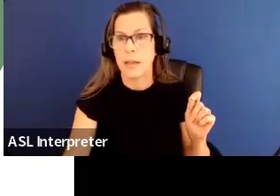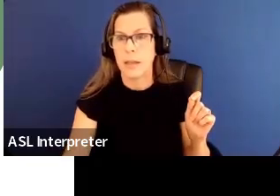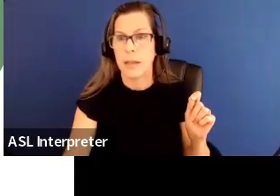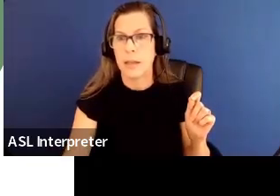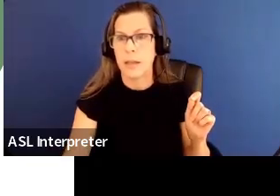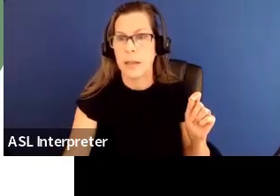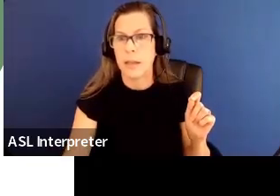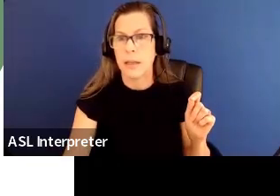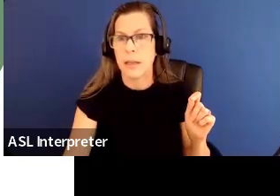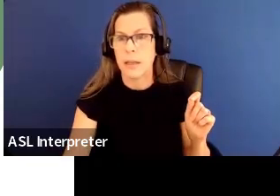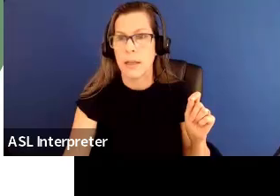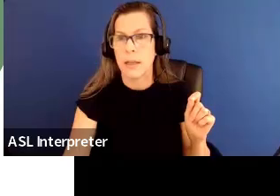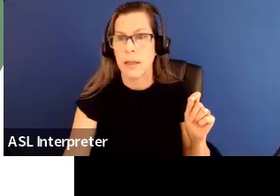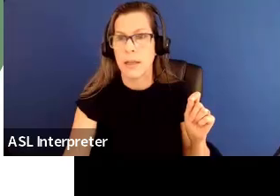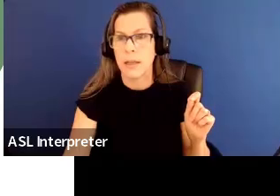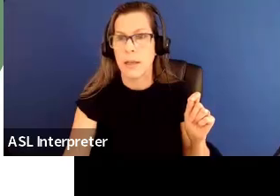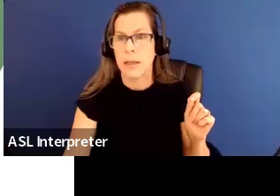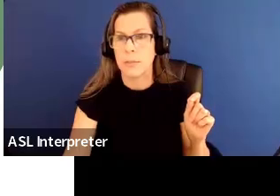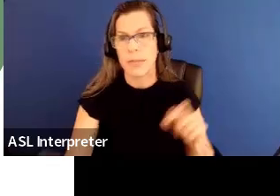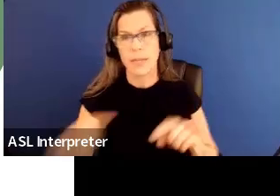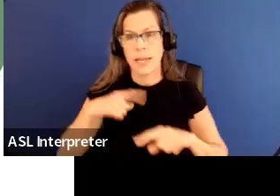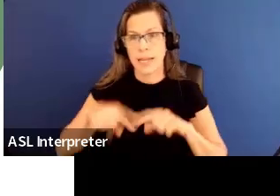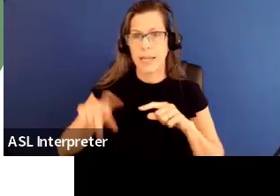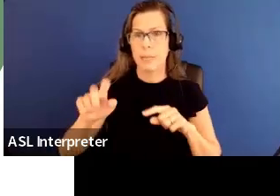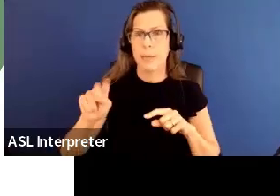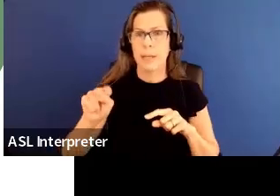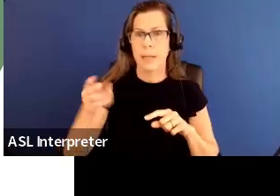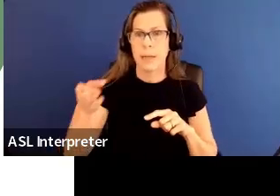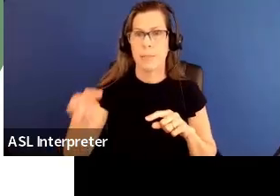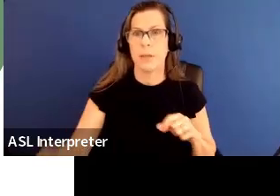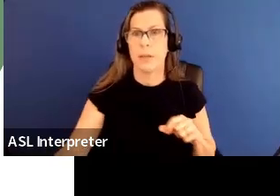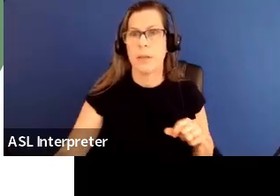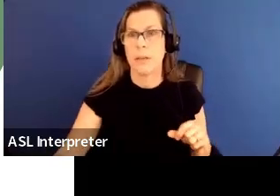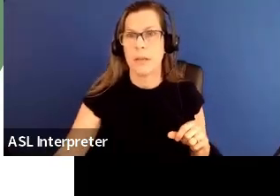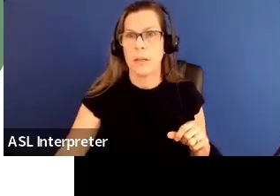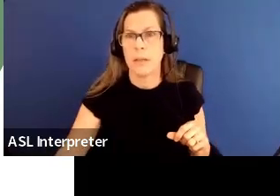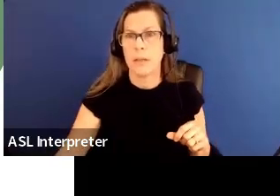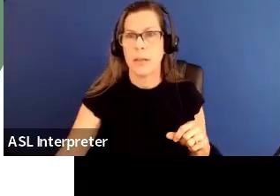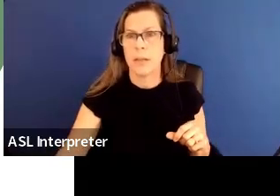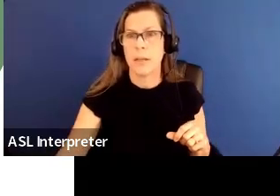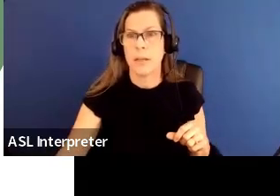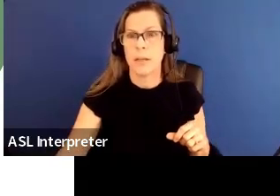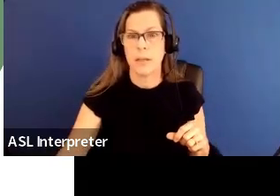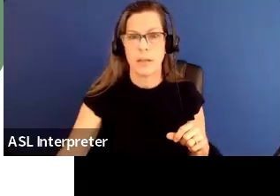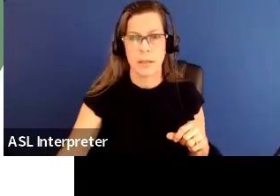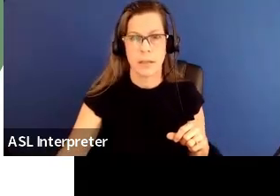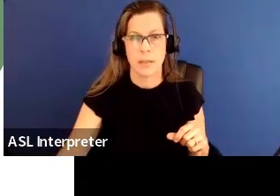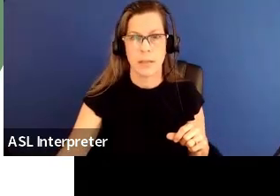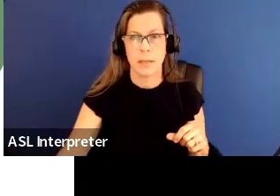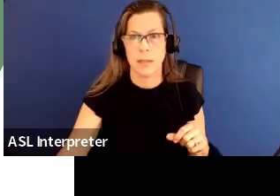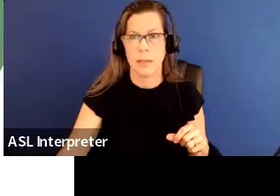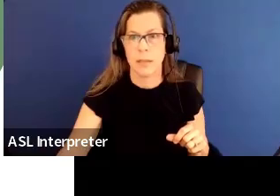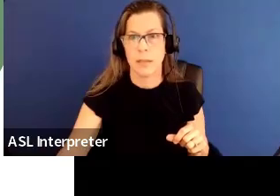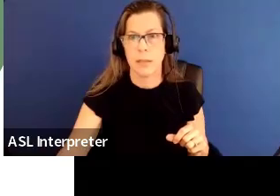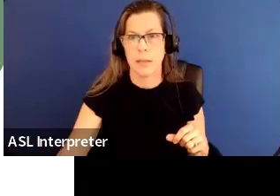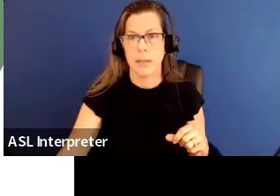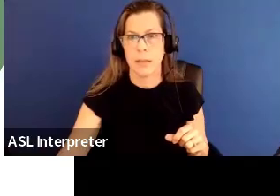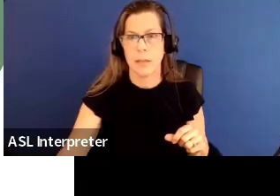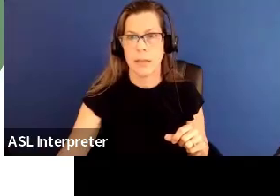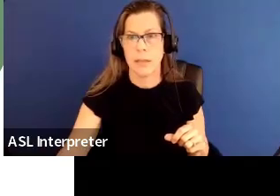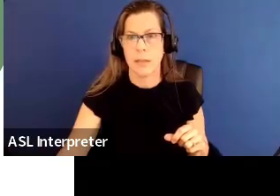spotlighted or that they can pin us. SARA Let's see, Jim, if I have it side-by-side are you able to view was Mark